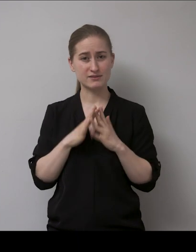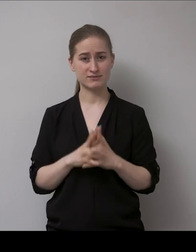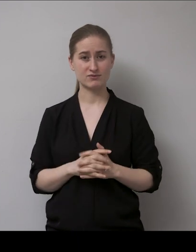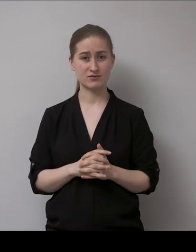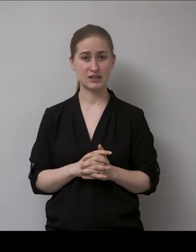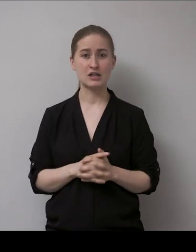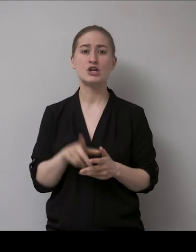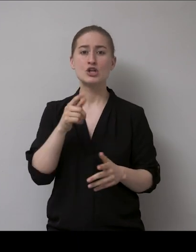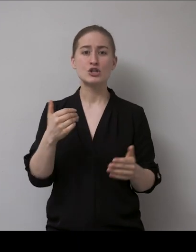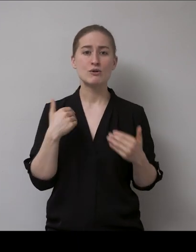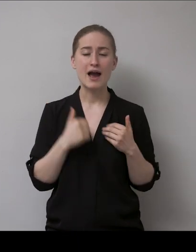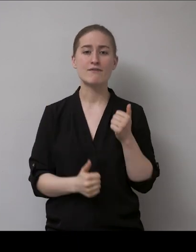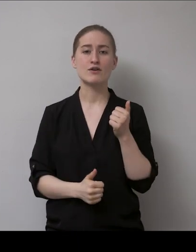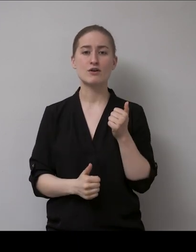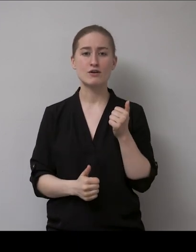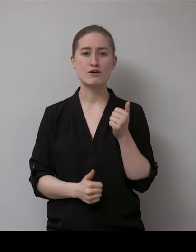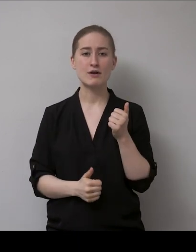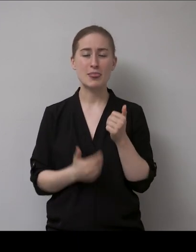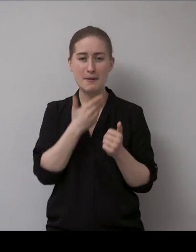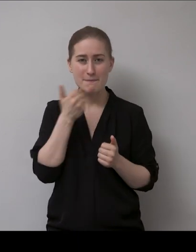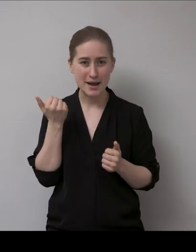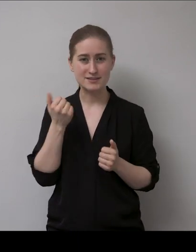You have demonstrated wisdom beyond your years.